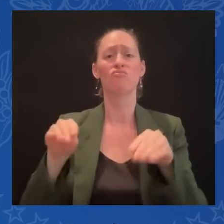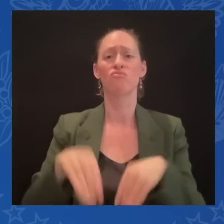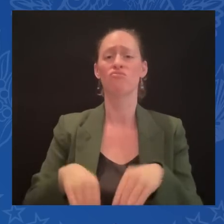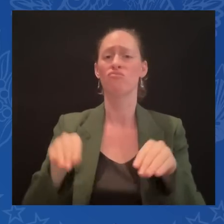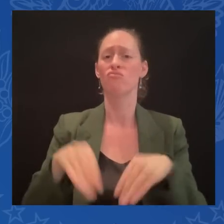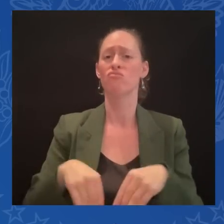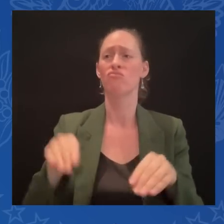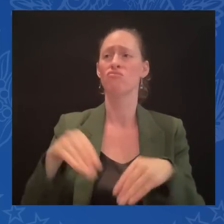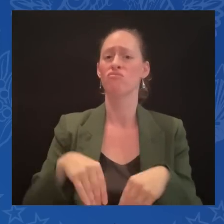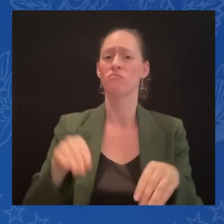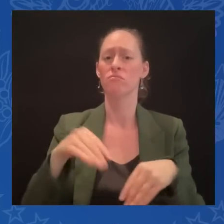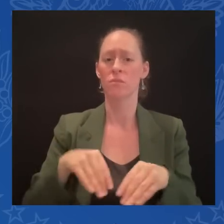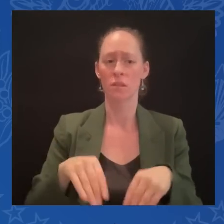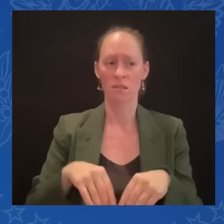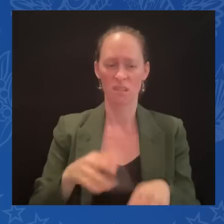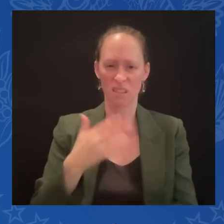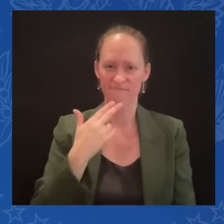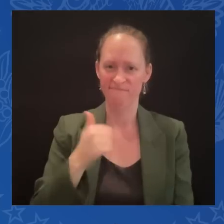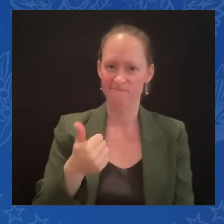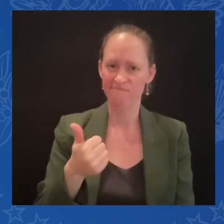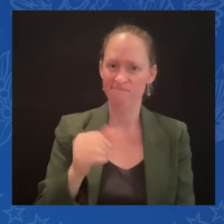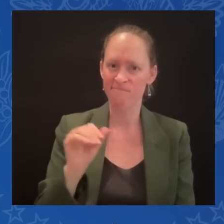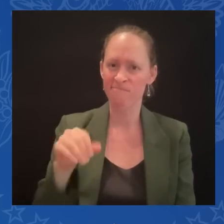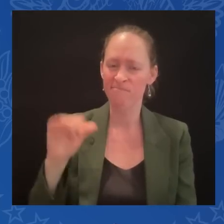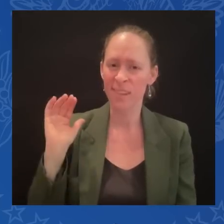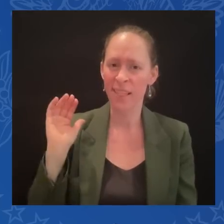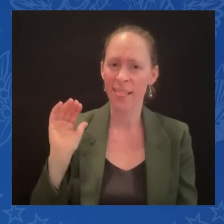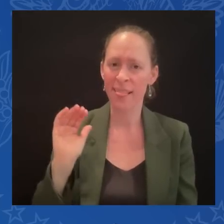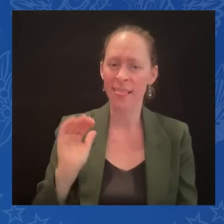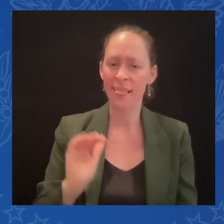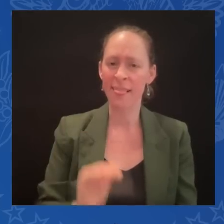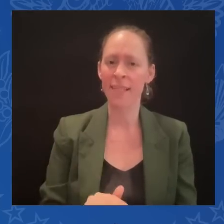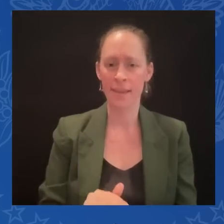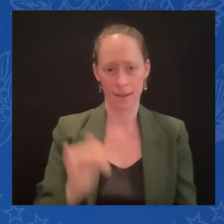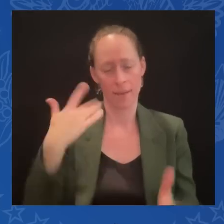and Science Act -- all these names don't mean much until you know what they produce --